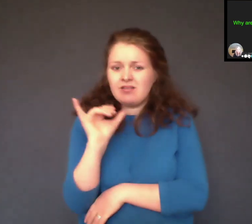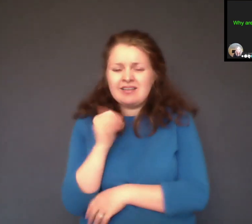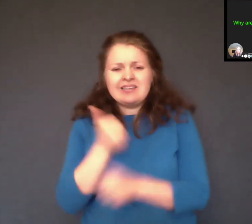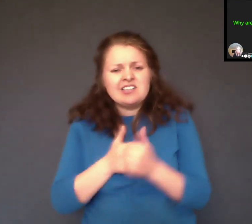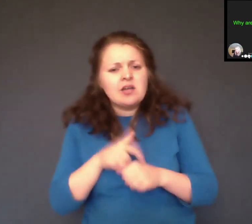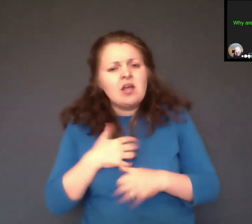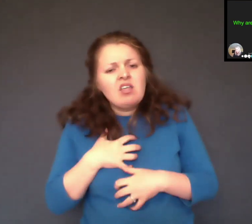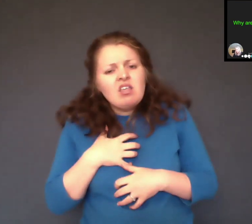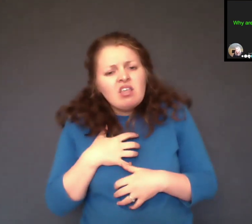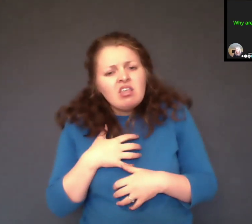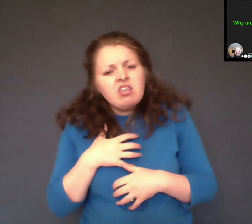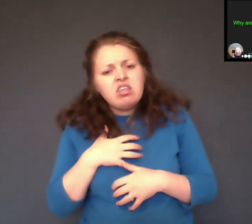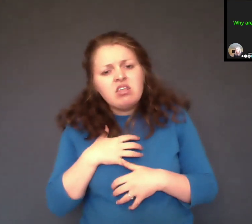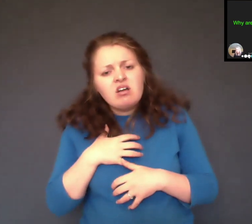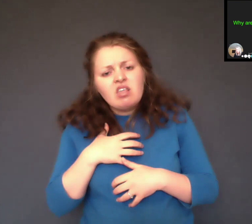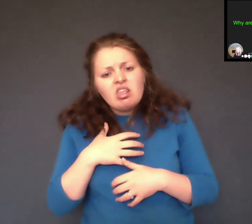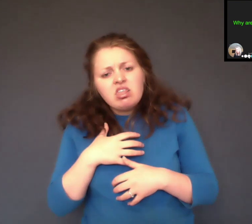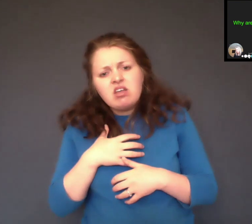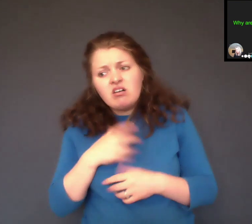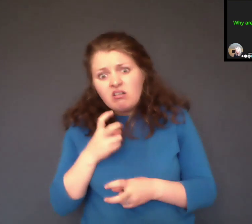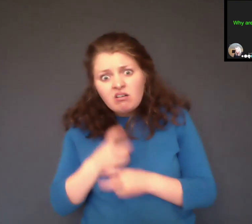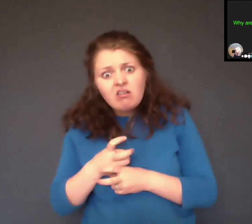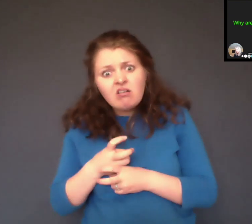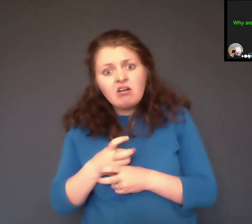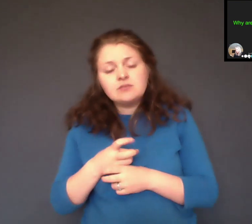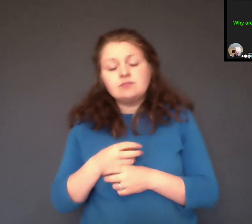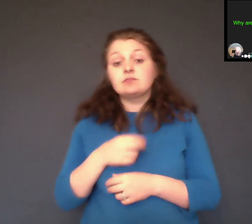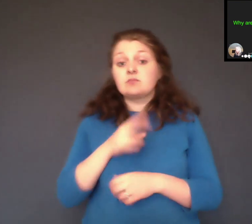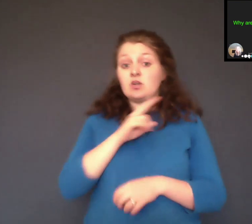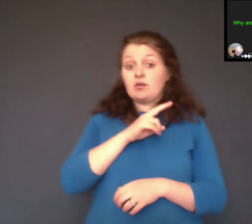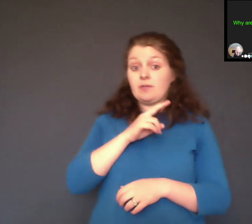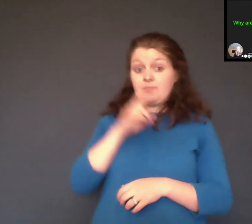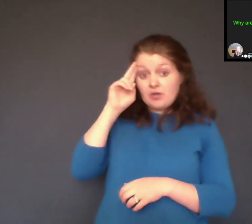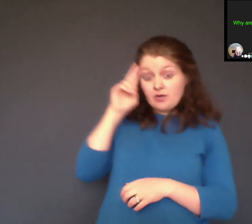was a bird as harvey stared at it he remembered something mrs griffin had told him